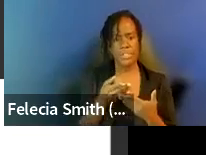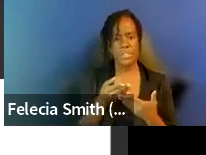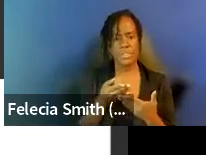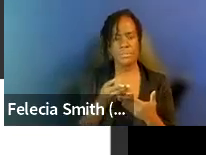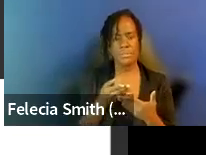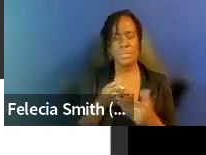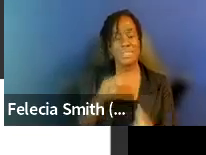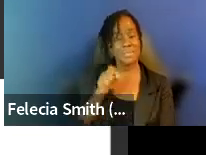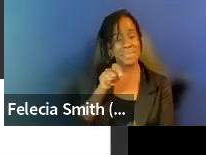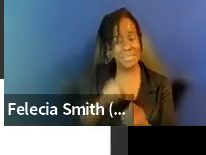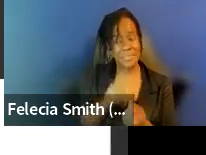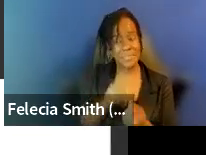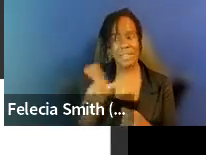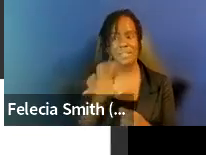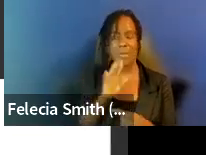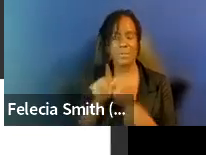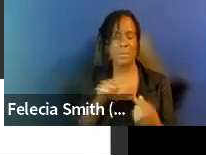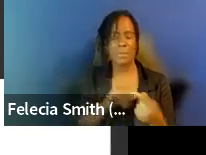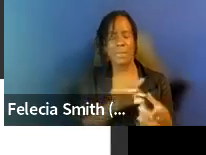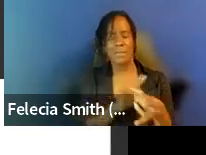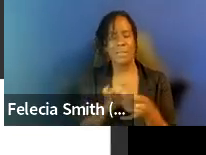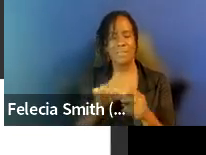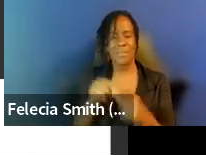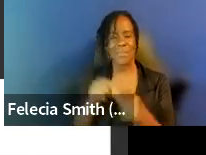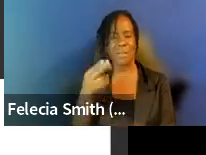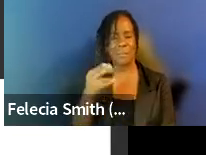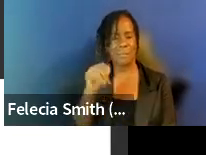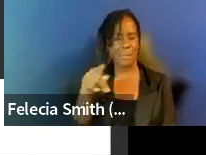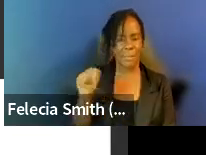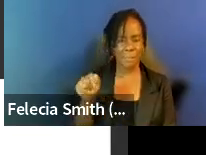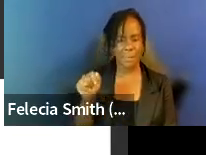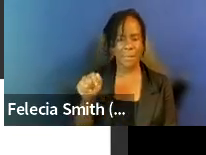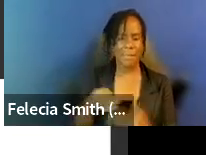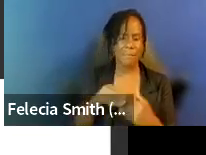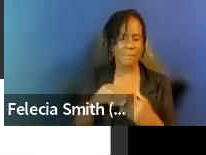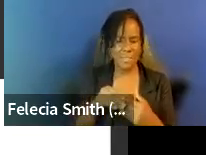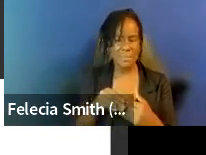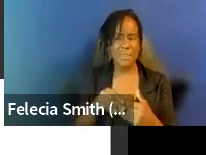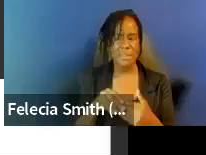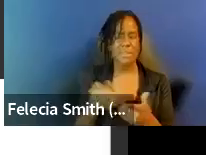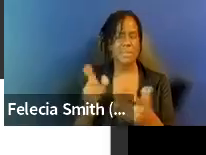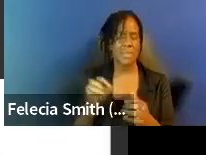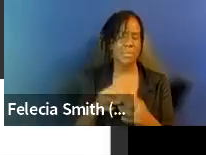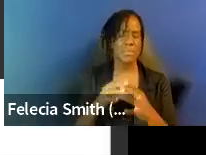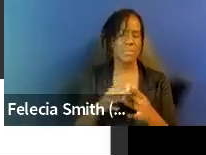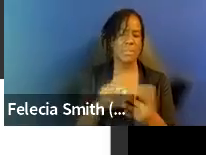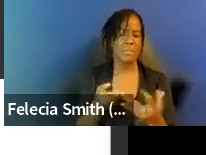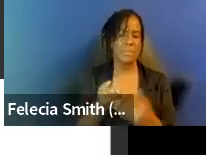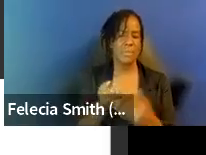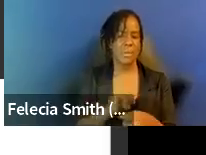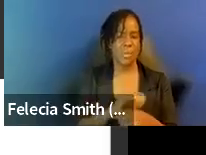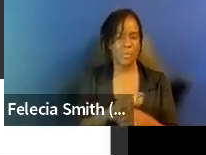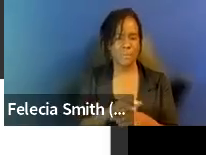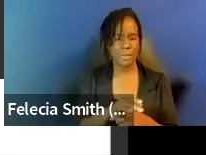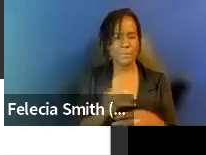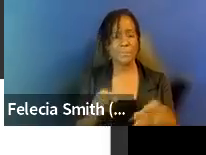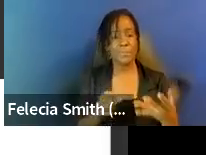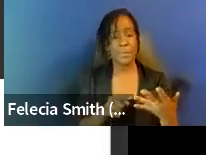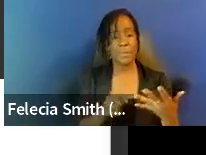A second theme was around partnering with payers to expand